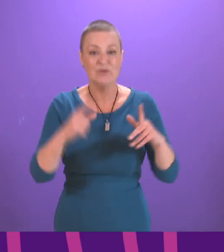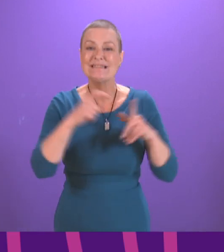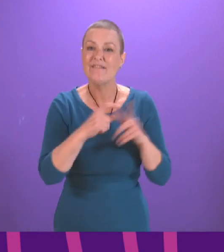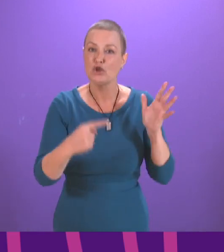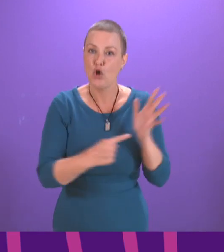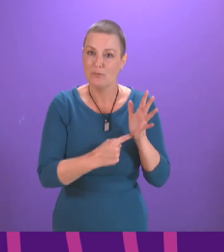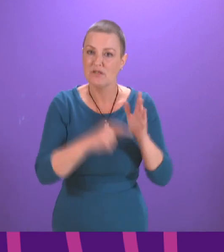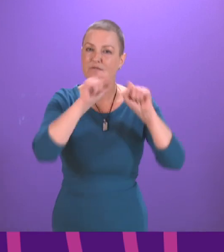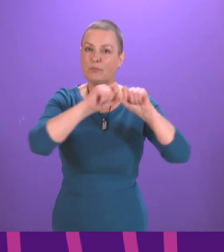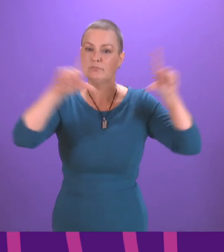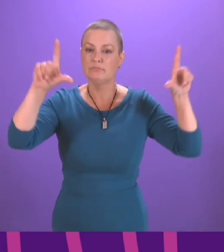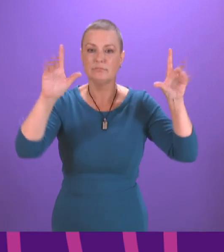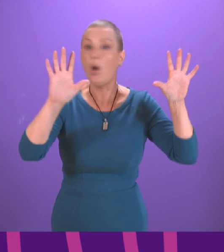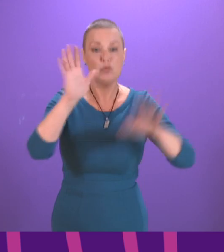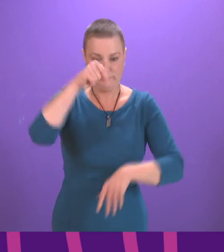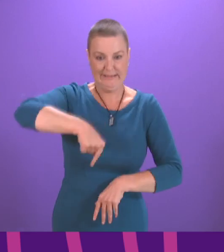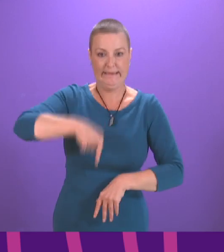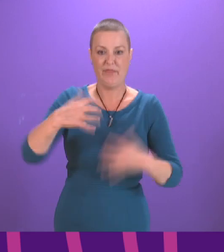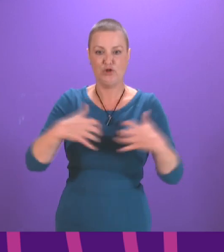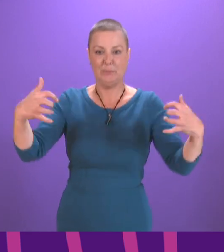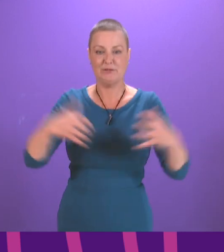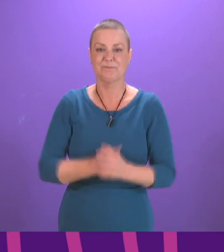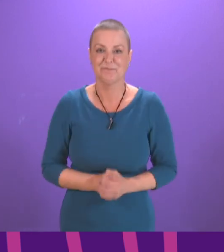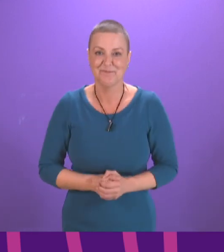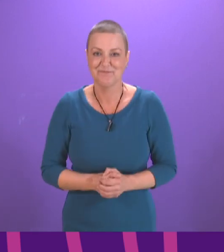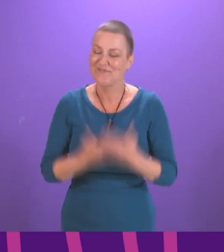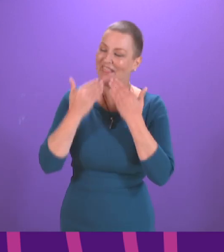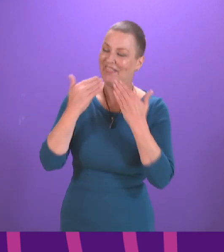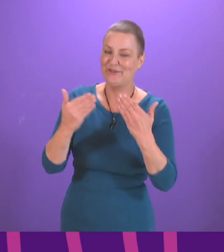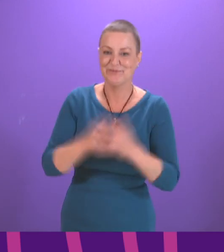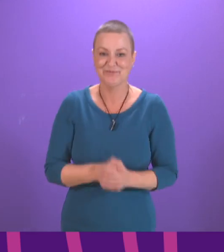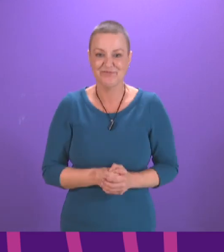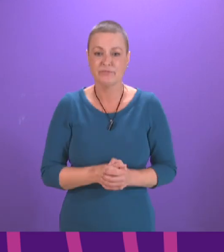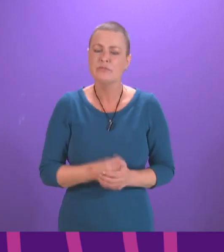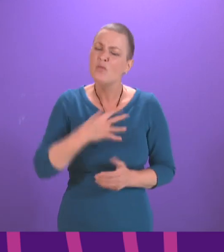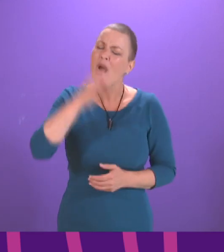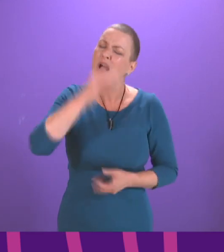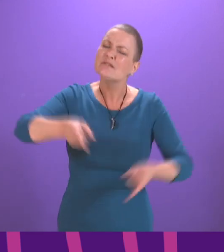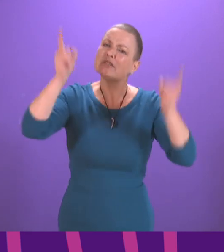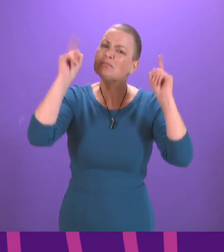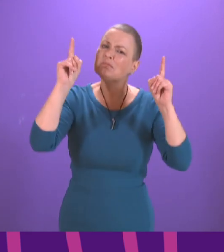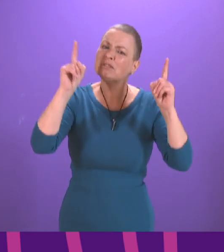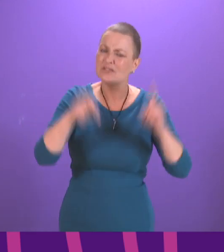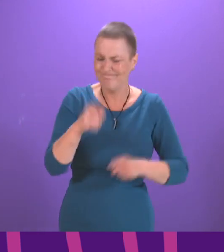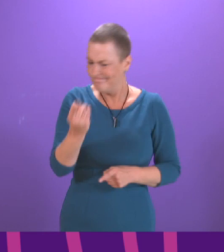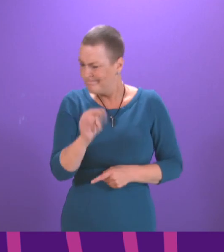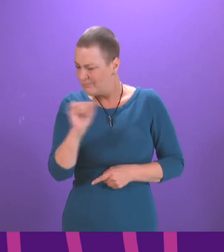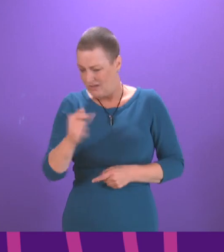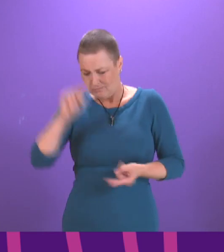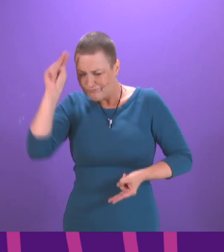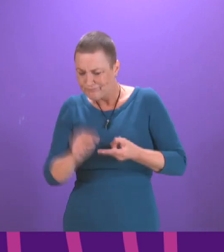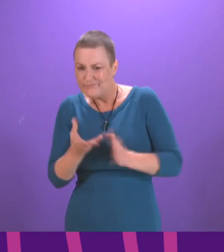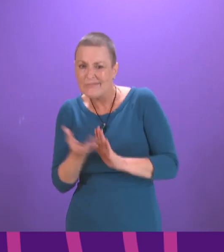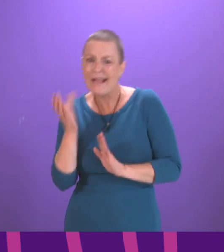What role did the lack of capital investment by JV Driver, the majority shareholder in